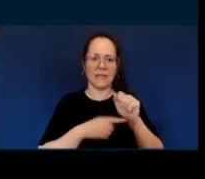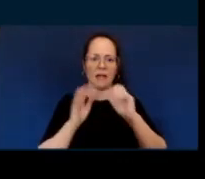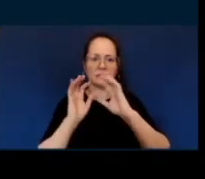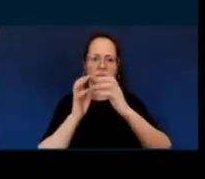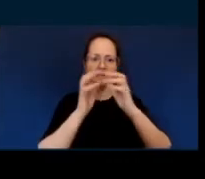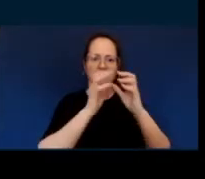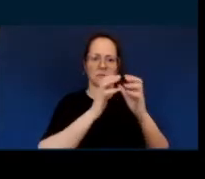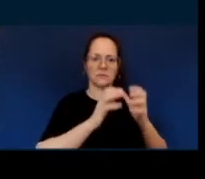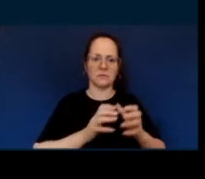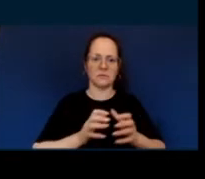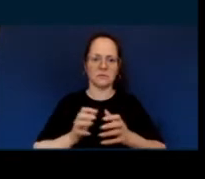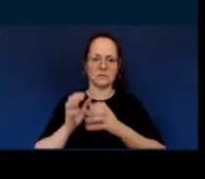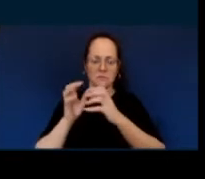MULTIPLE BIRTHS AND DETERMINE